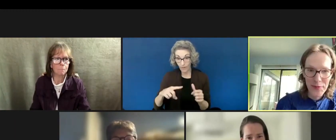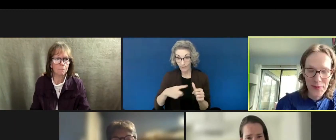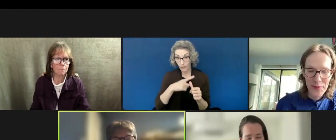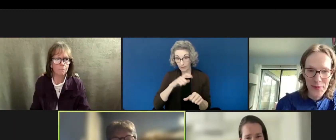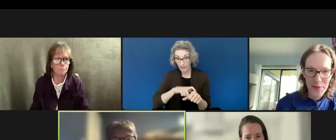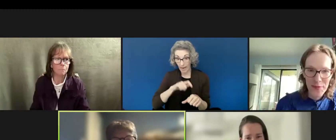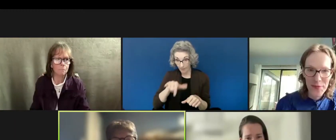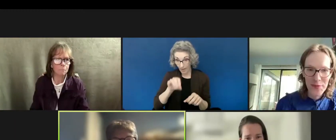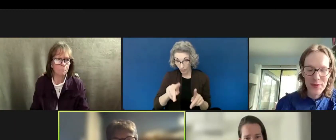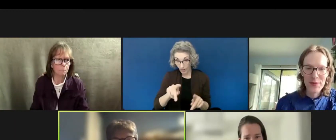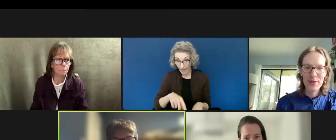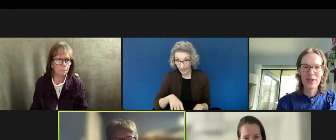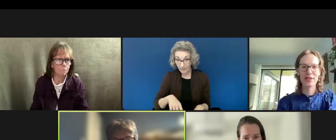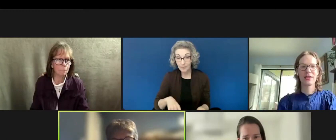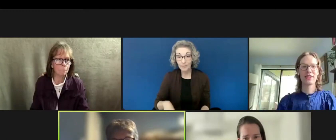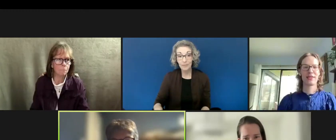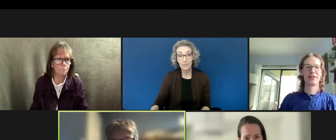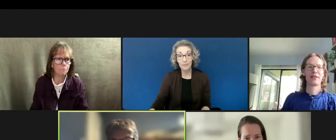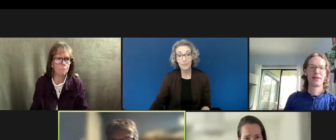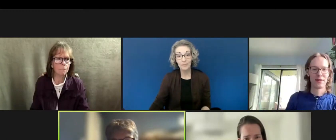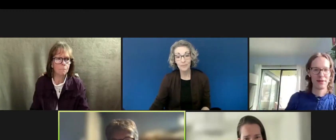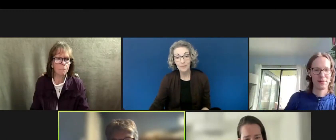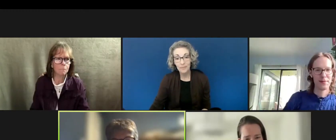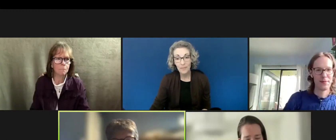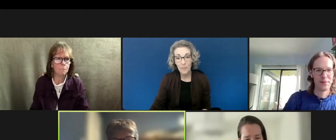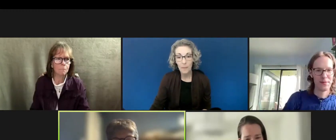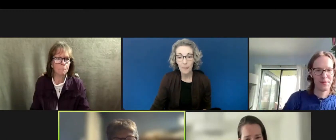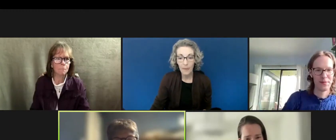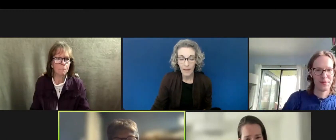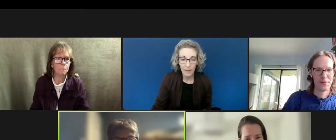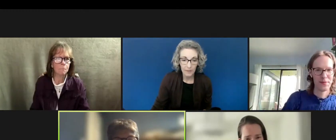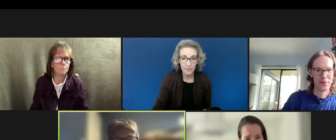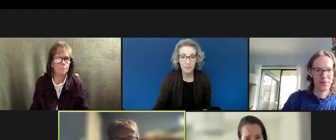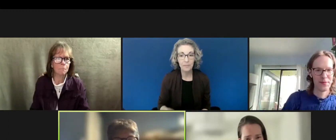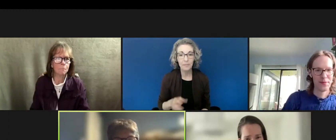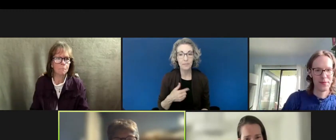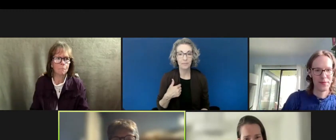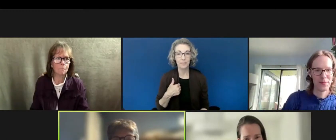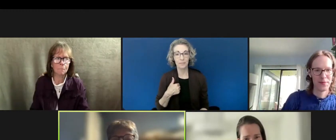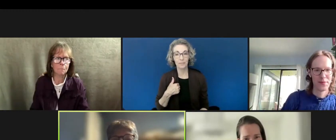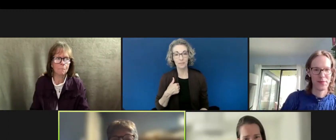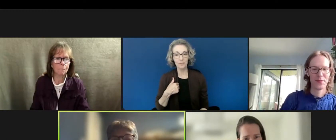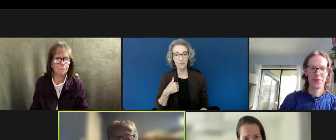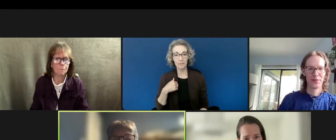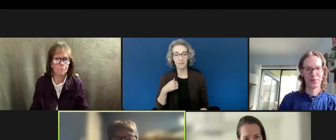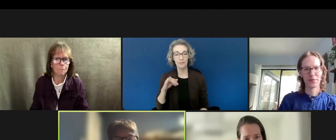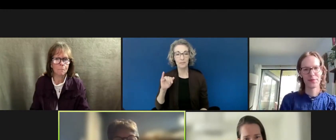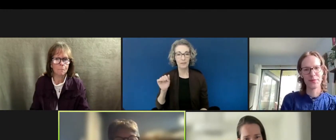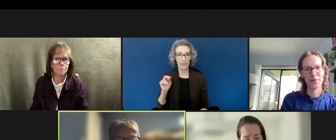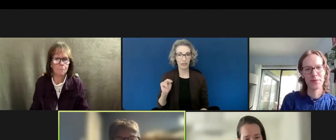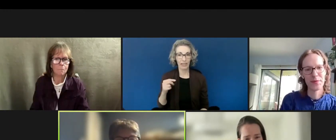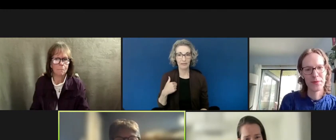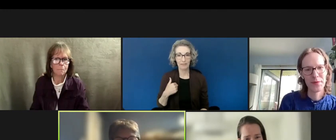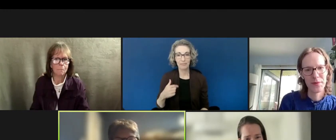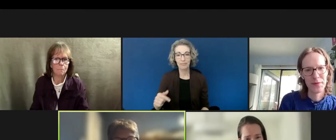Sure Yeah,